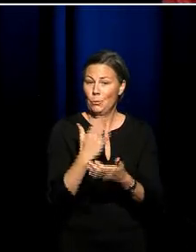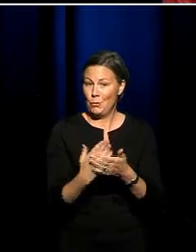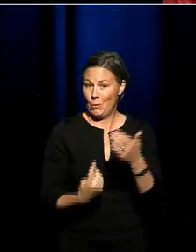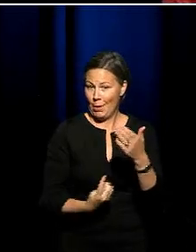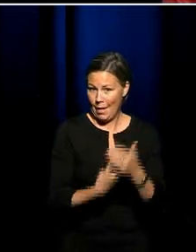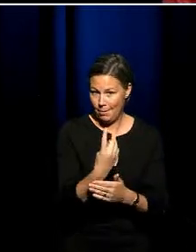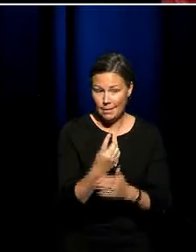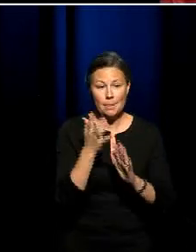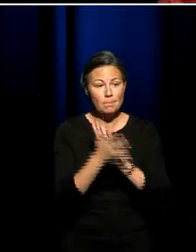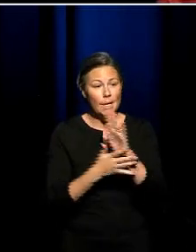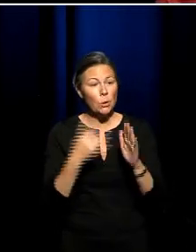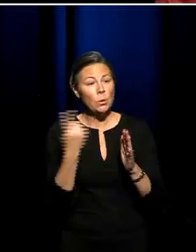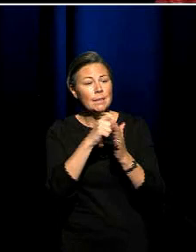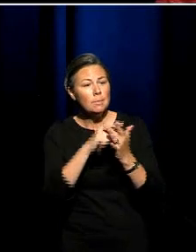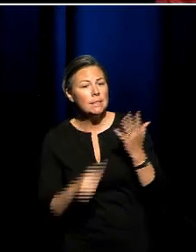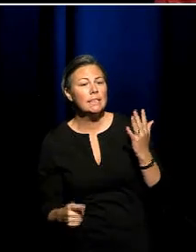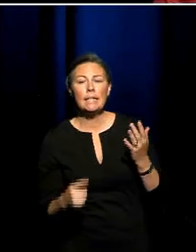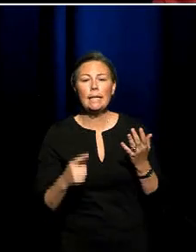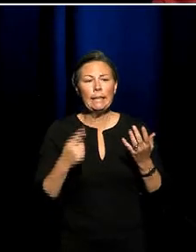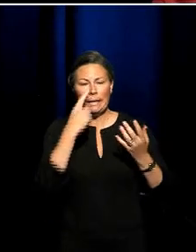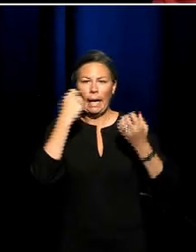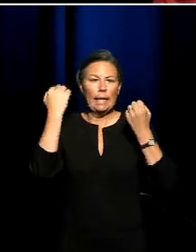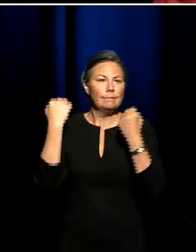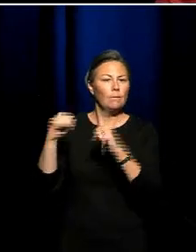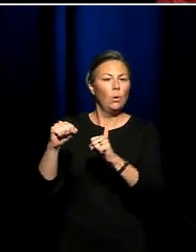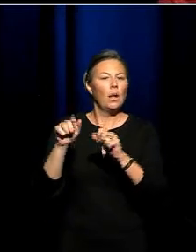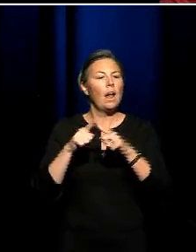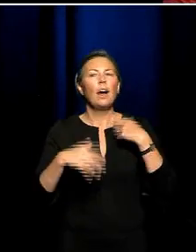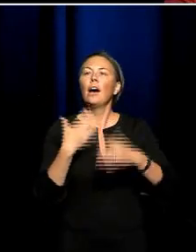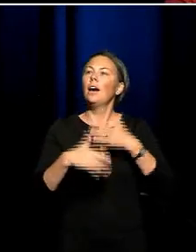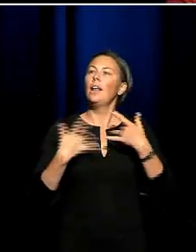people with disability live free from violence, abuse, neglect and exploitation.